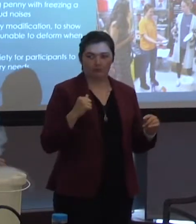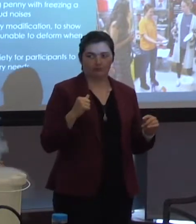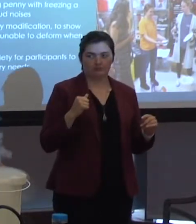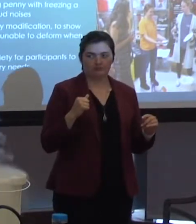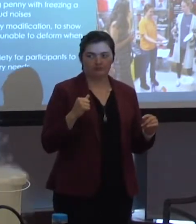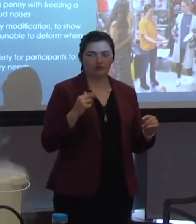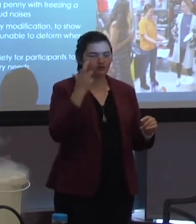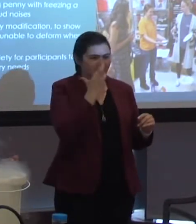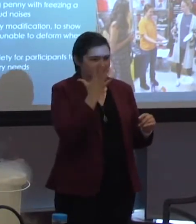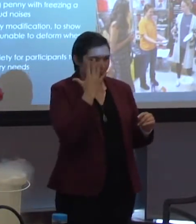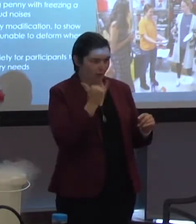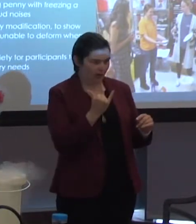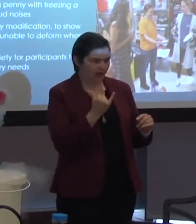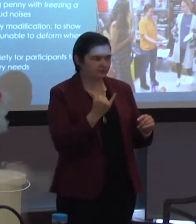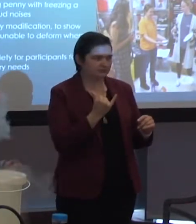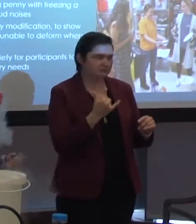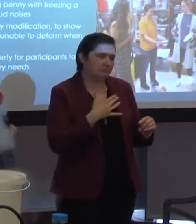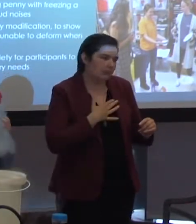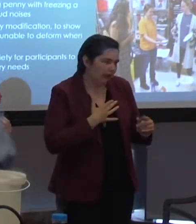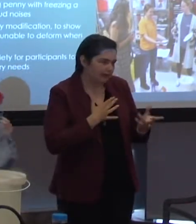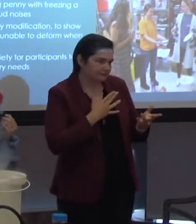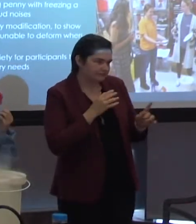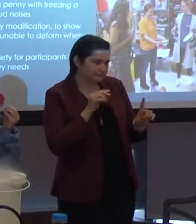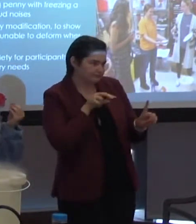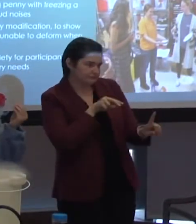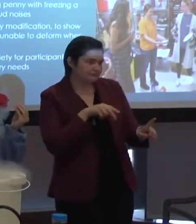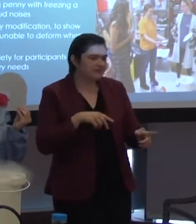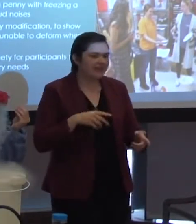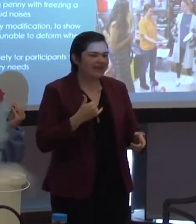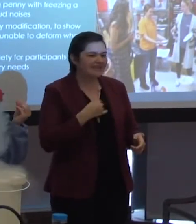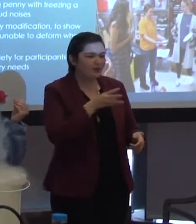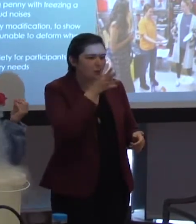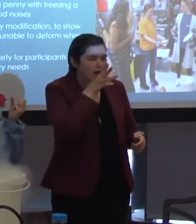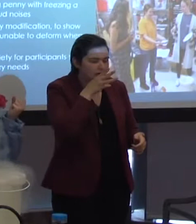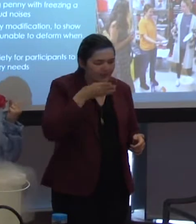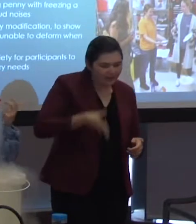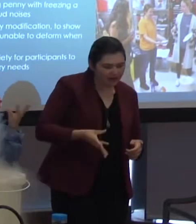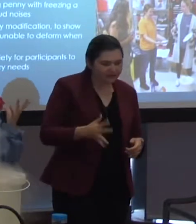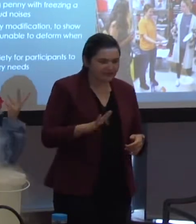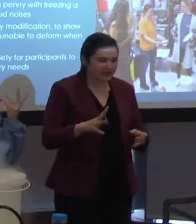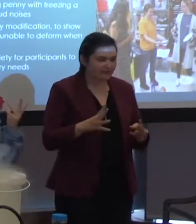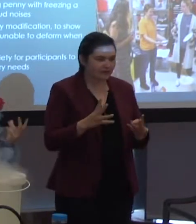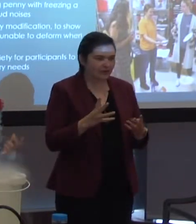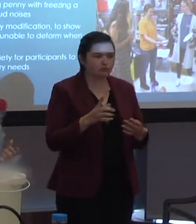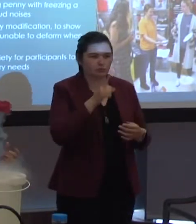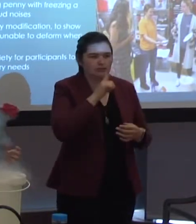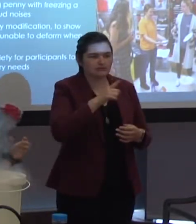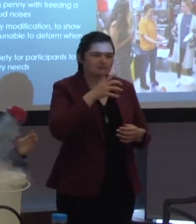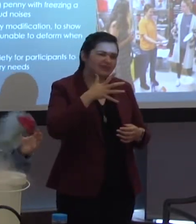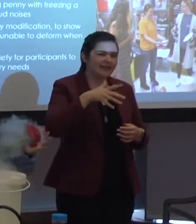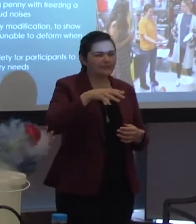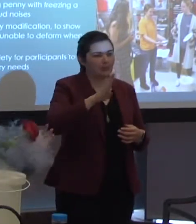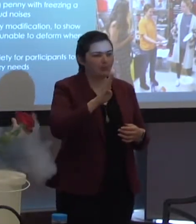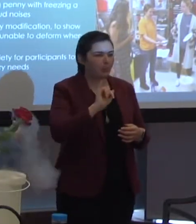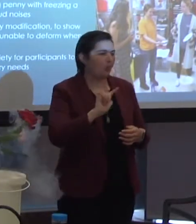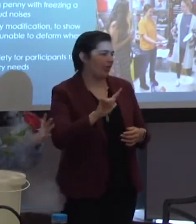So the reason why, I would say, is because, it's, kind of, got the water in there, and it's, kind of, boiling out in a sense. [Attendee] Oh.